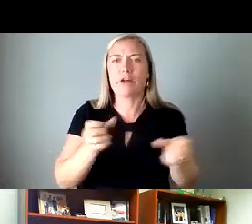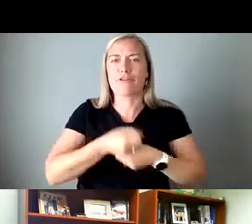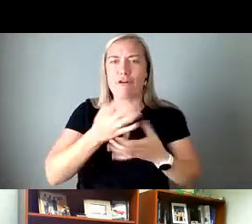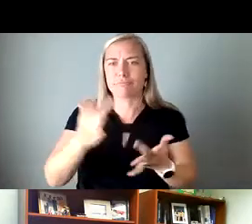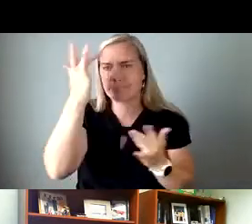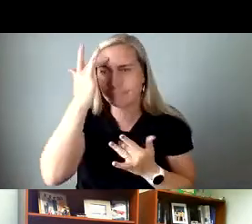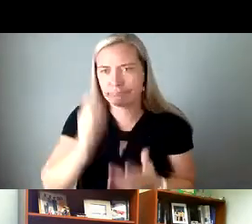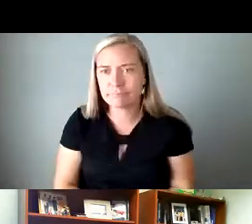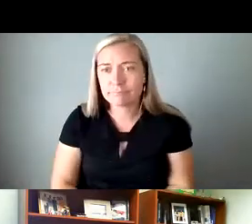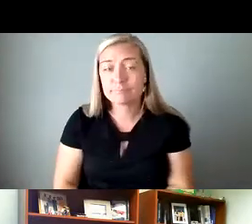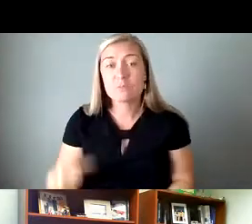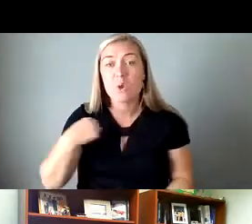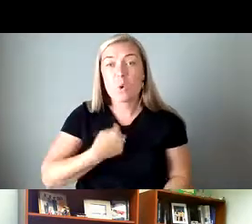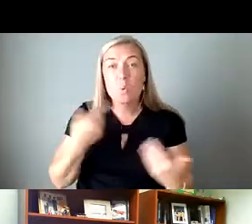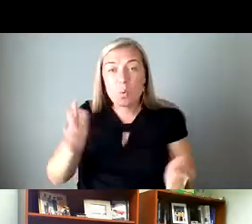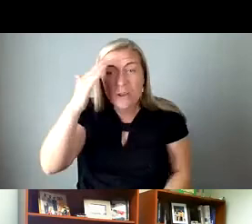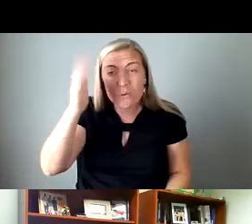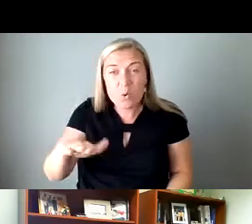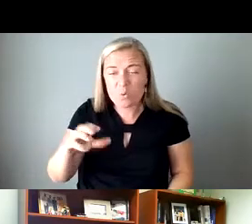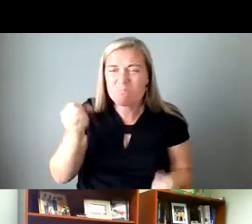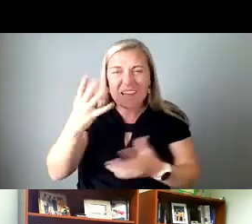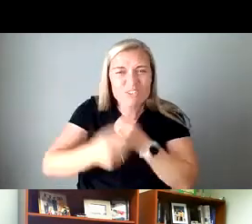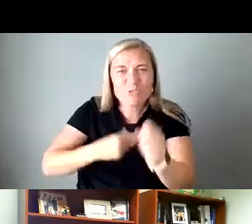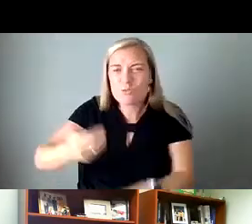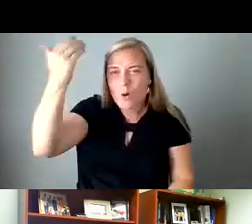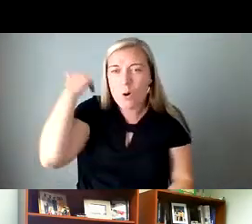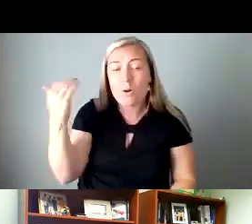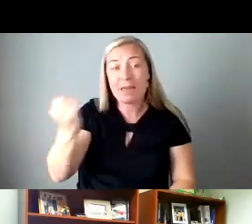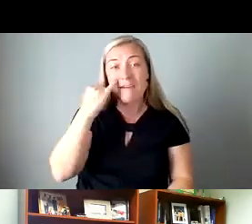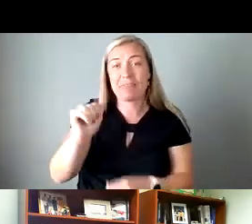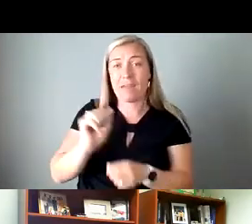that if we could block this necessary attachment step we could actually prevent infection.